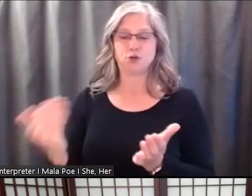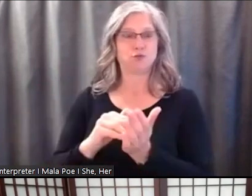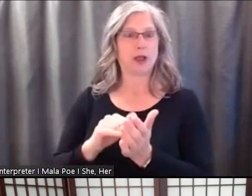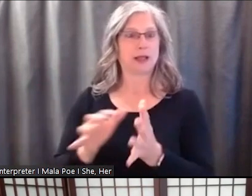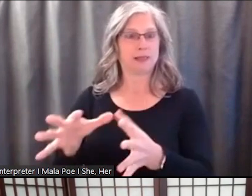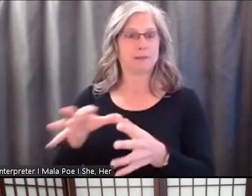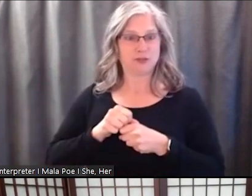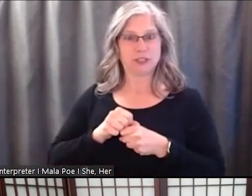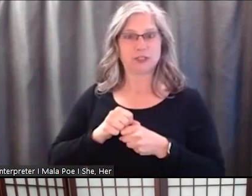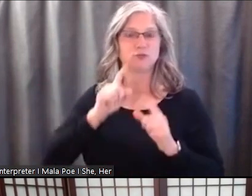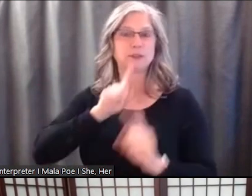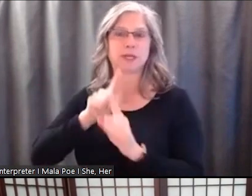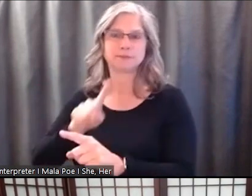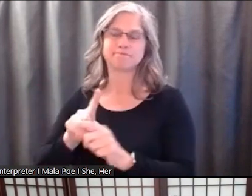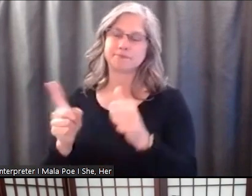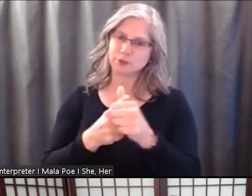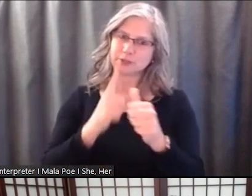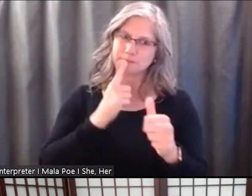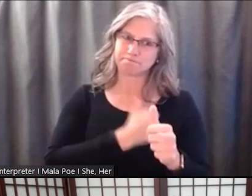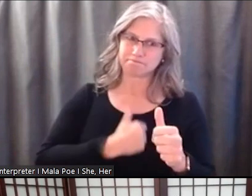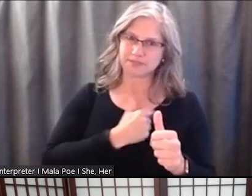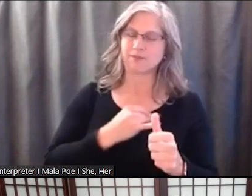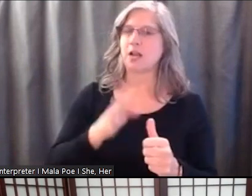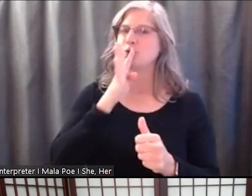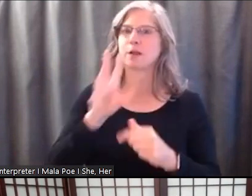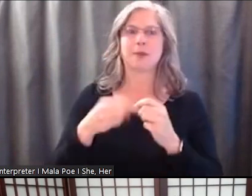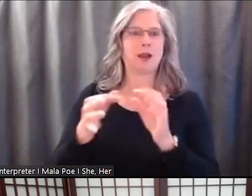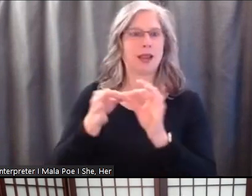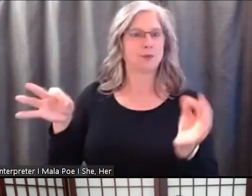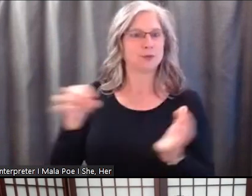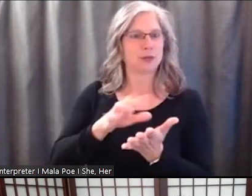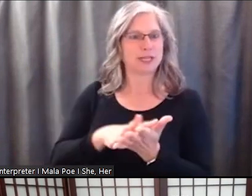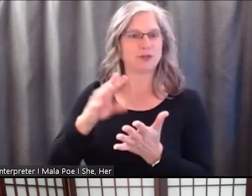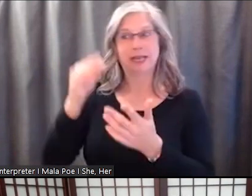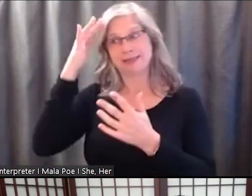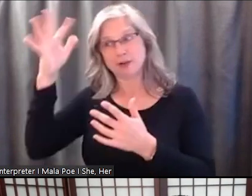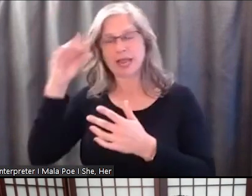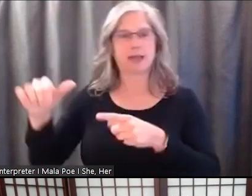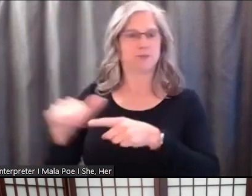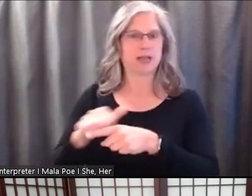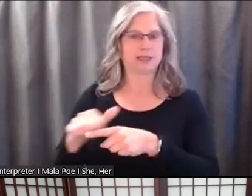First, I'd be remiss if I didn't talk about language documentation theory and practice, which is rife with native speakerism.